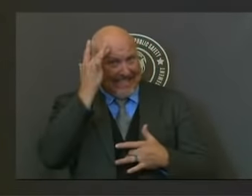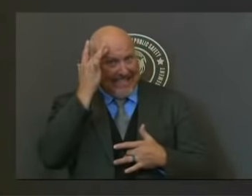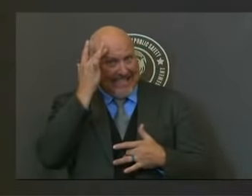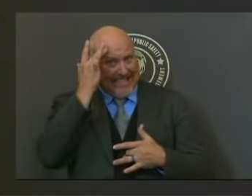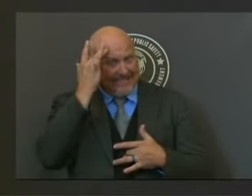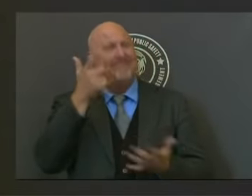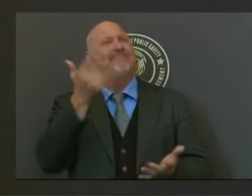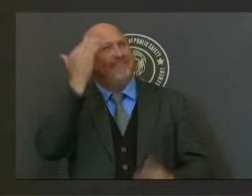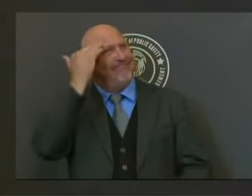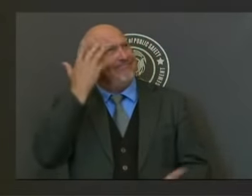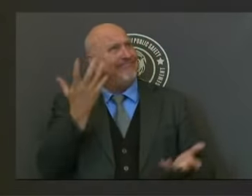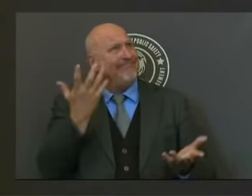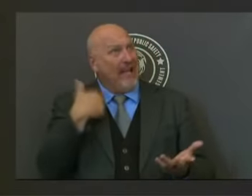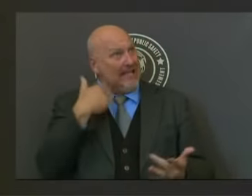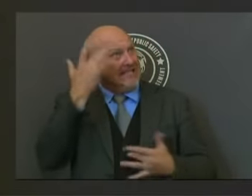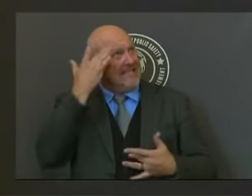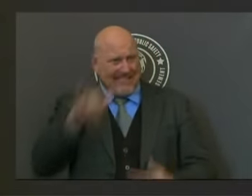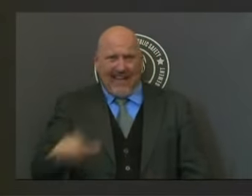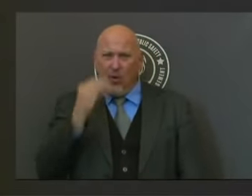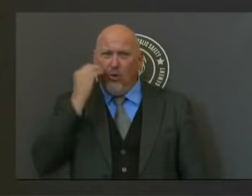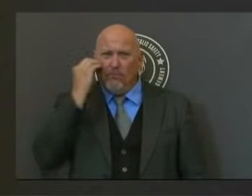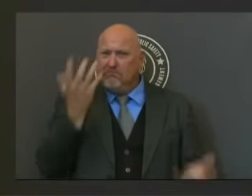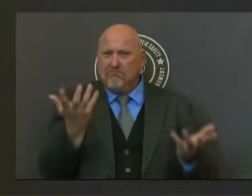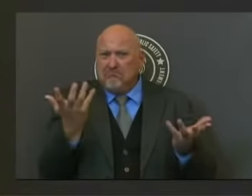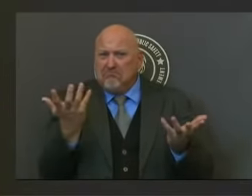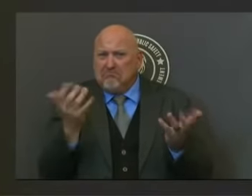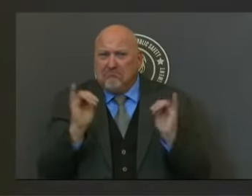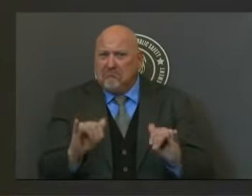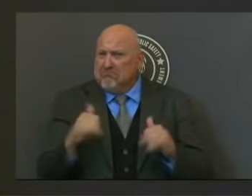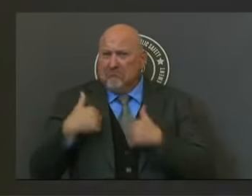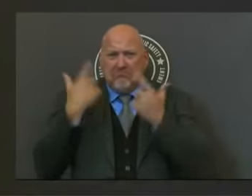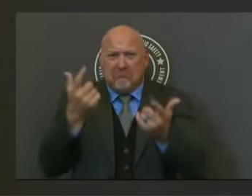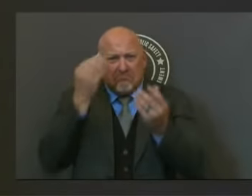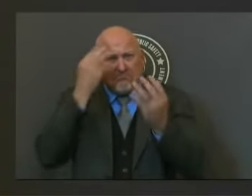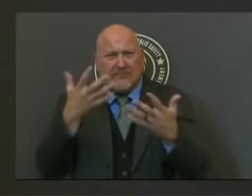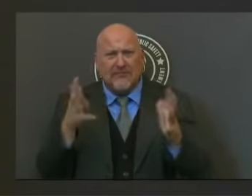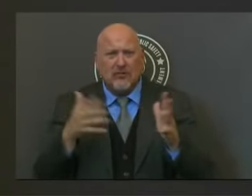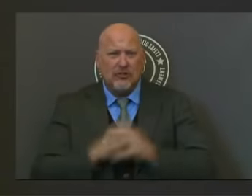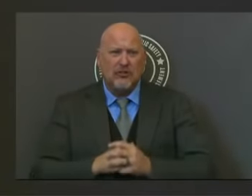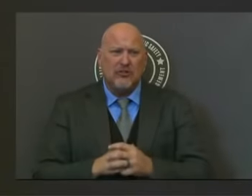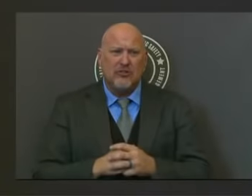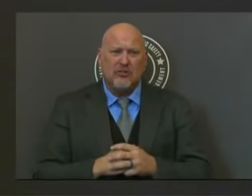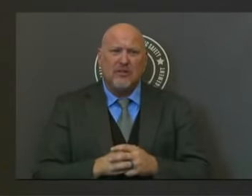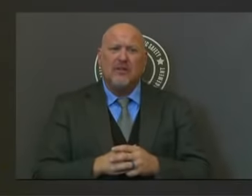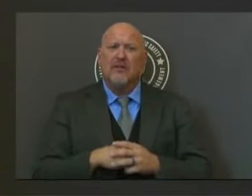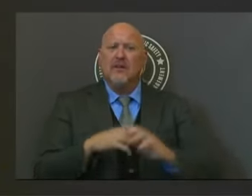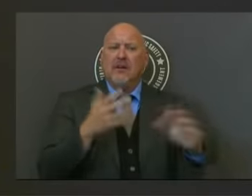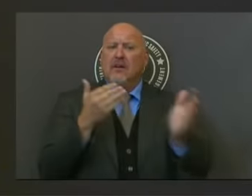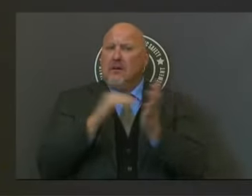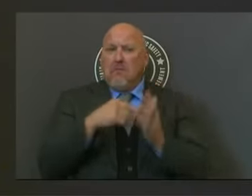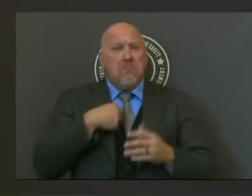with each other we're not asking